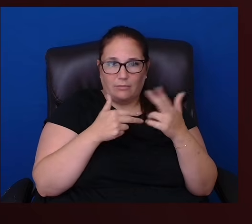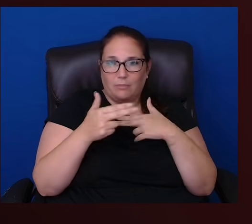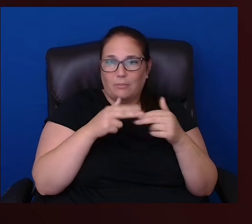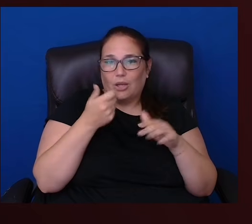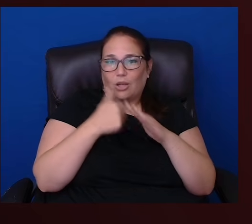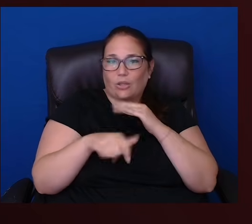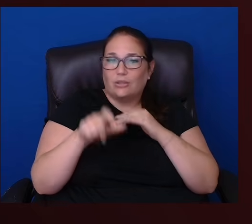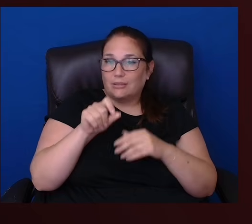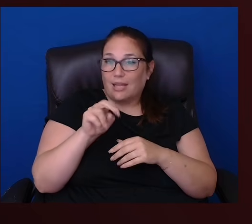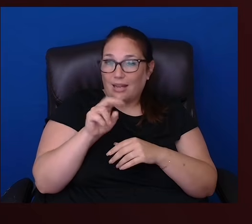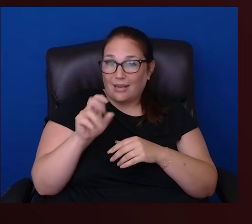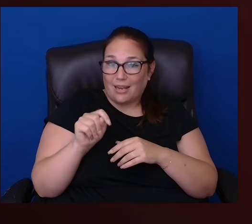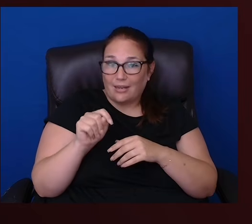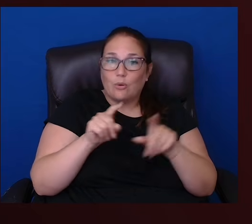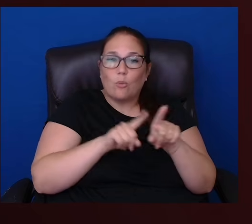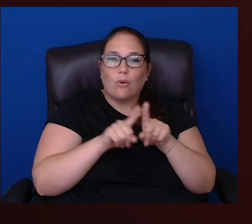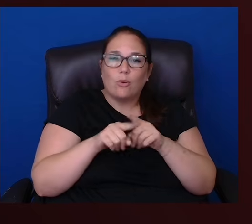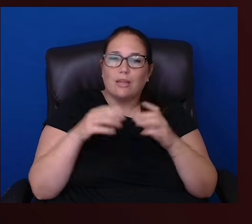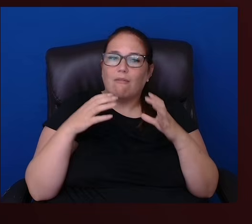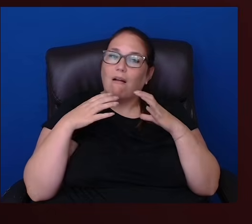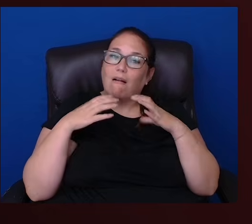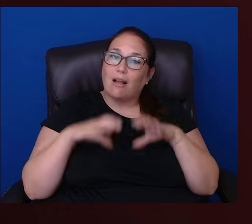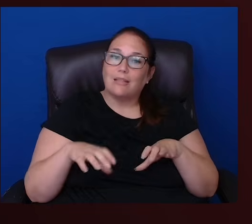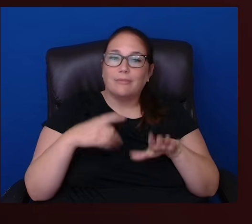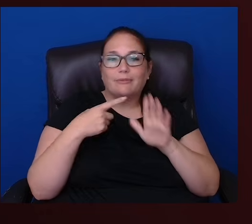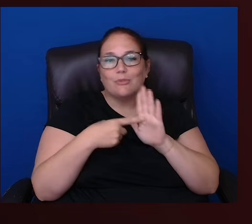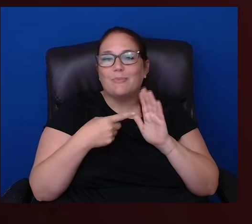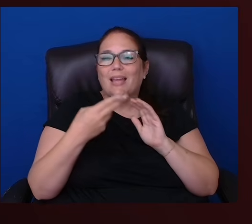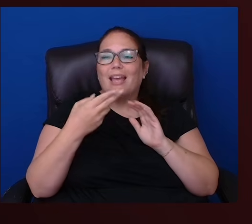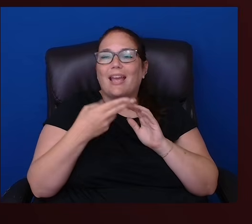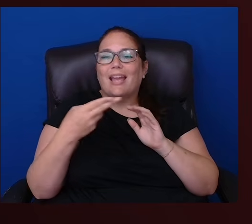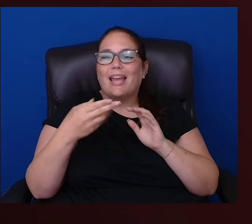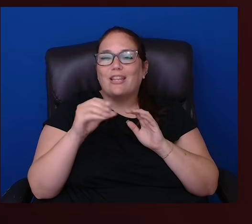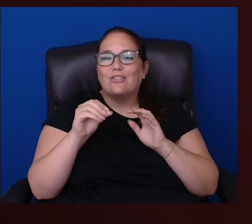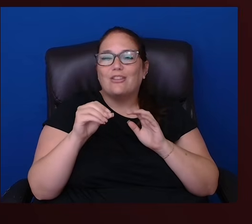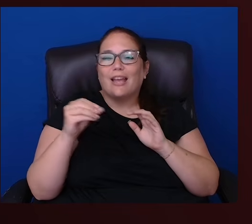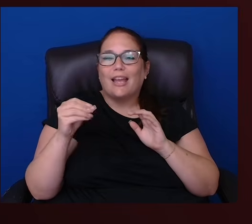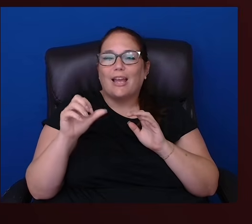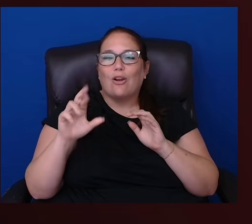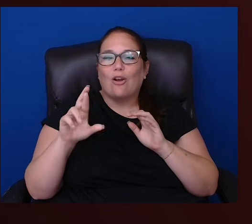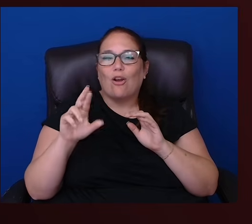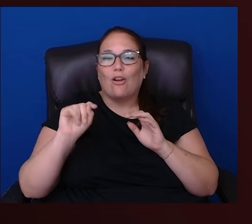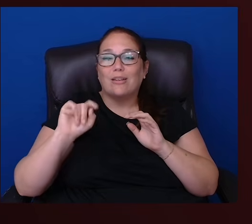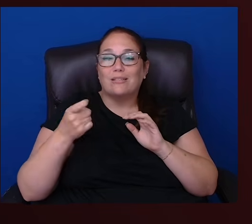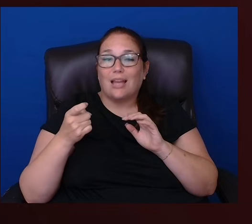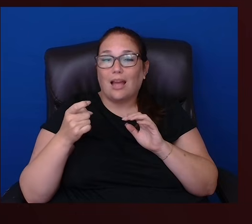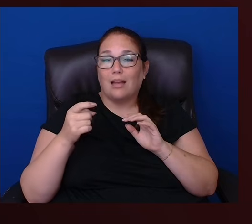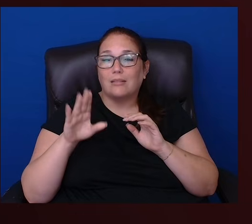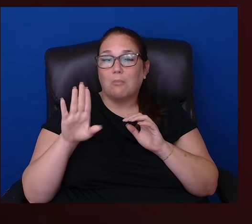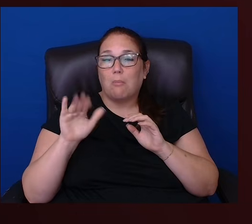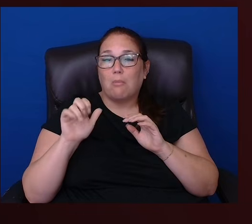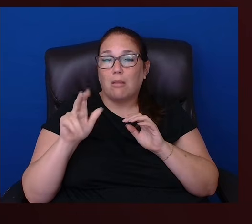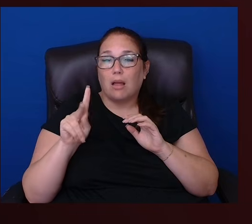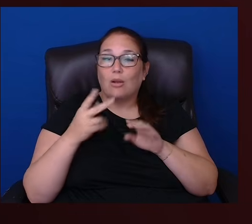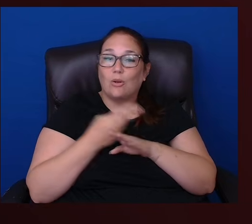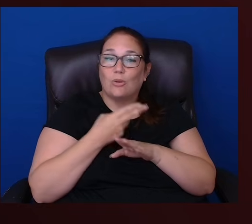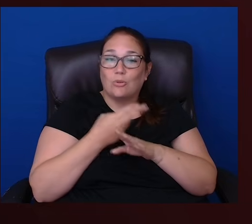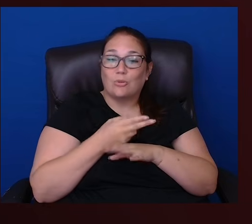We also have customers, for example, H&R Tax Block, who are using AI to enhance their applications and create